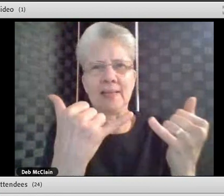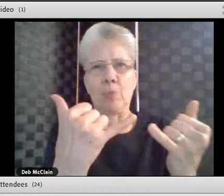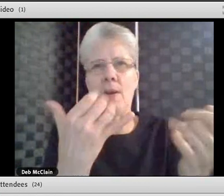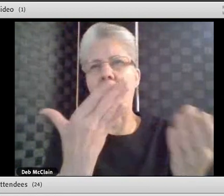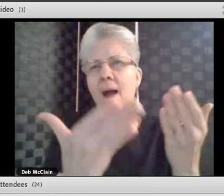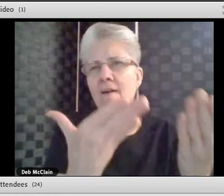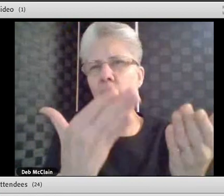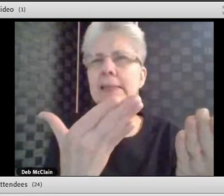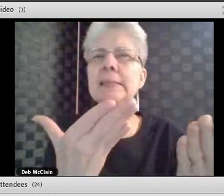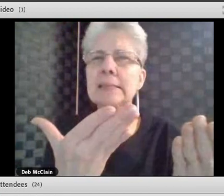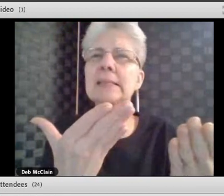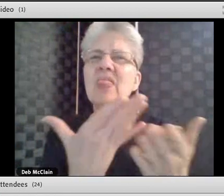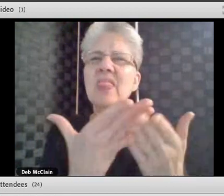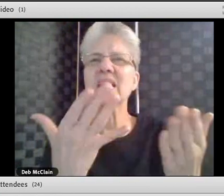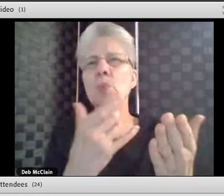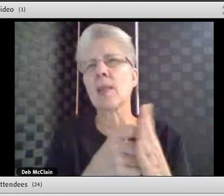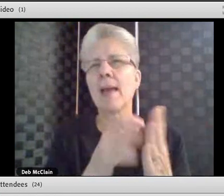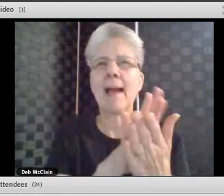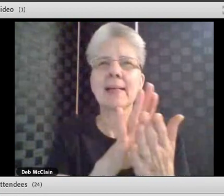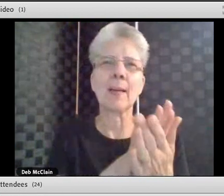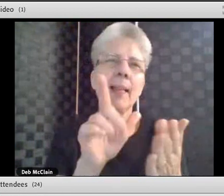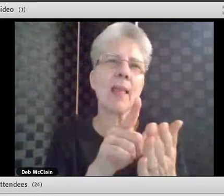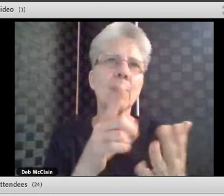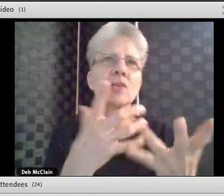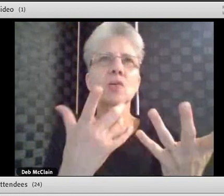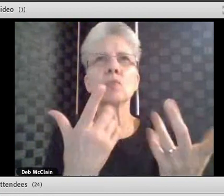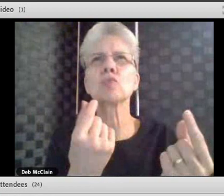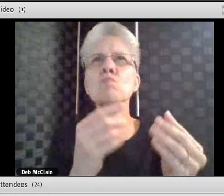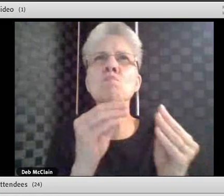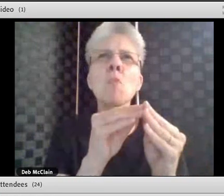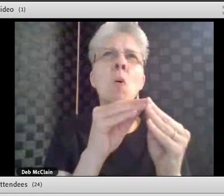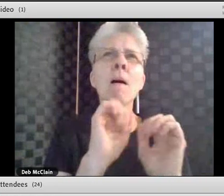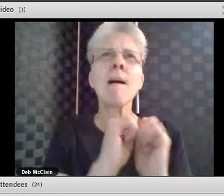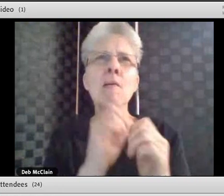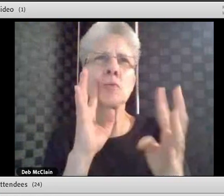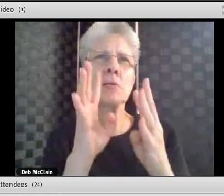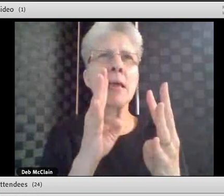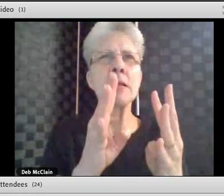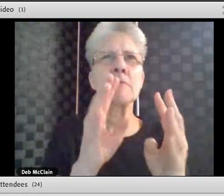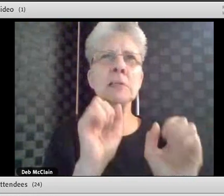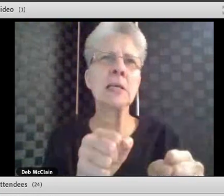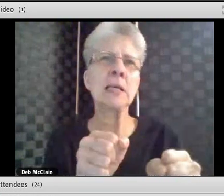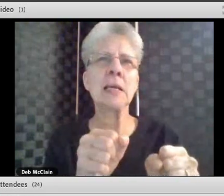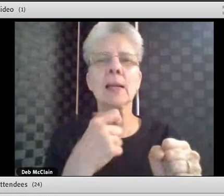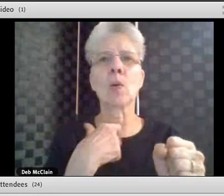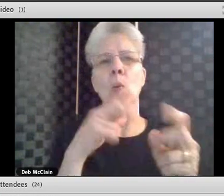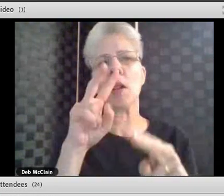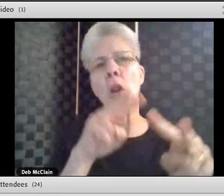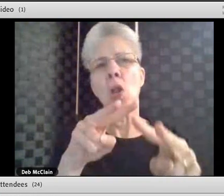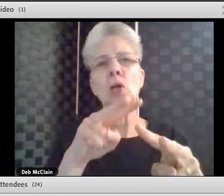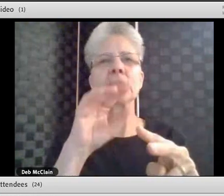to offer more contemporary offerings, you know, because we're kind of like an academic library, so what else could we do to be creative and innovative?